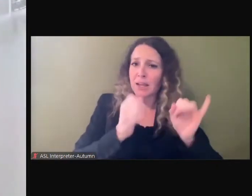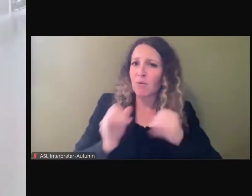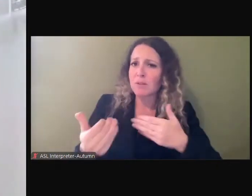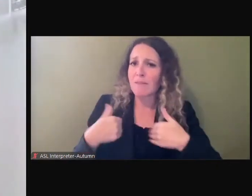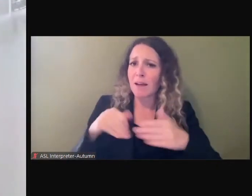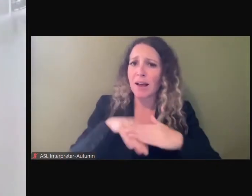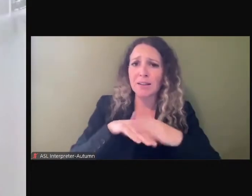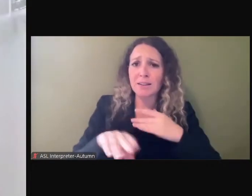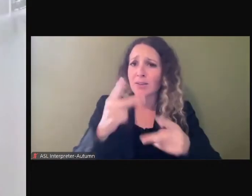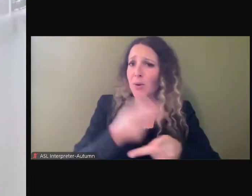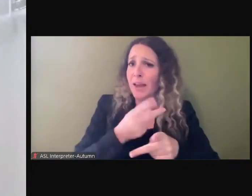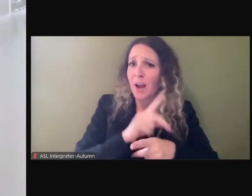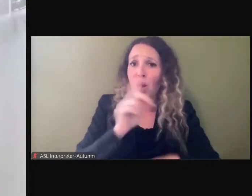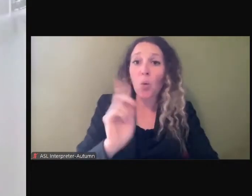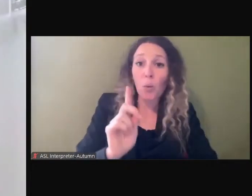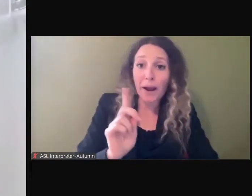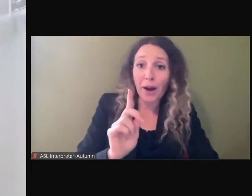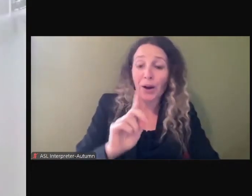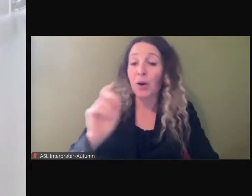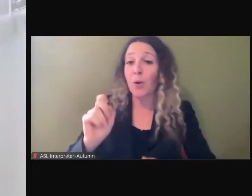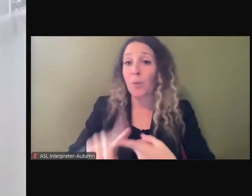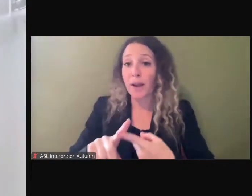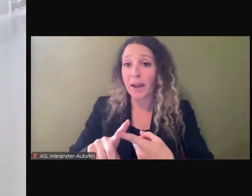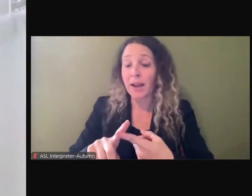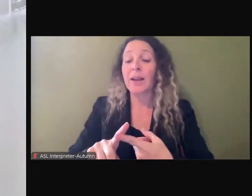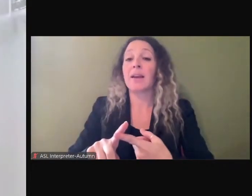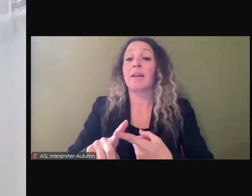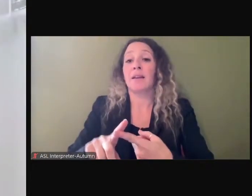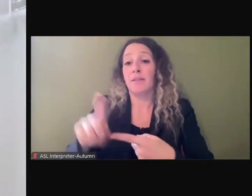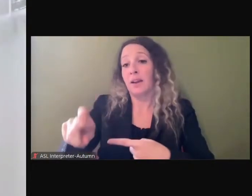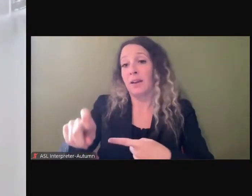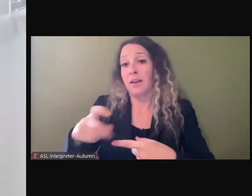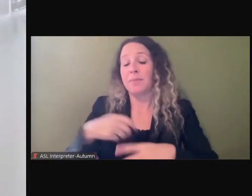access to care, where and when they need it, facilitated by technology that respects and